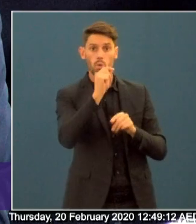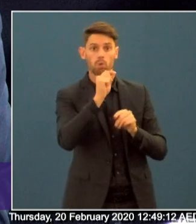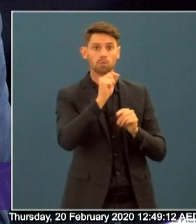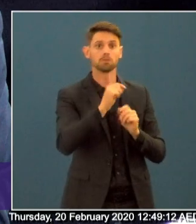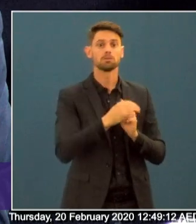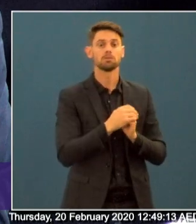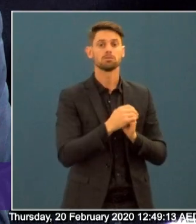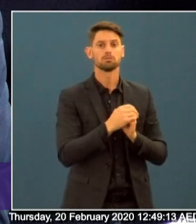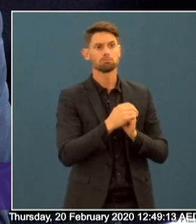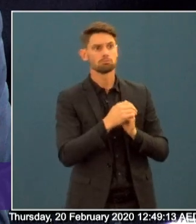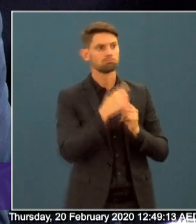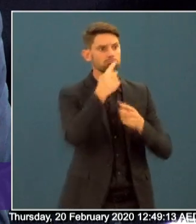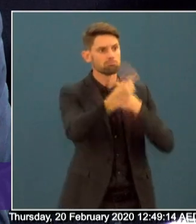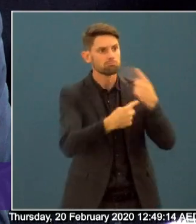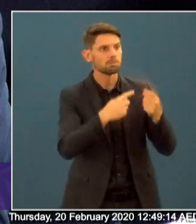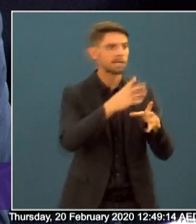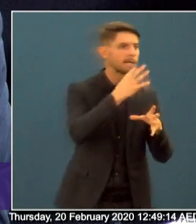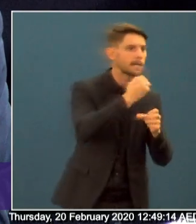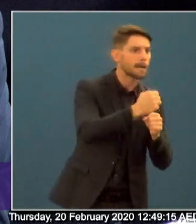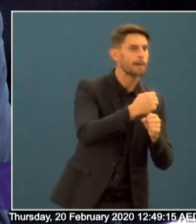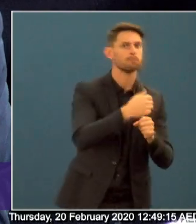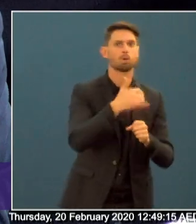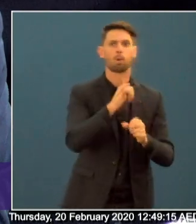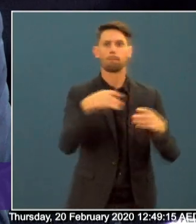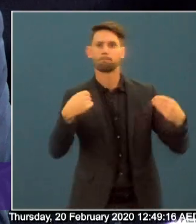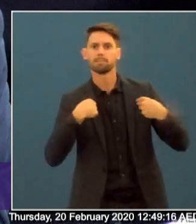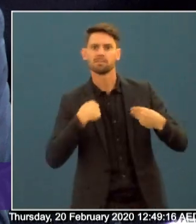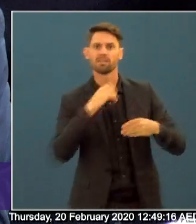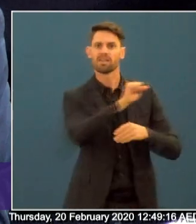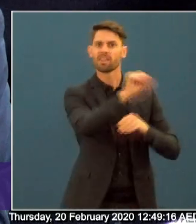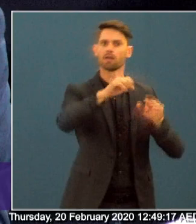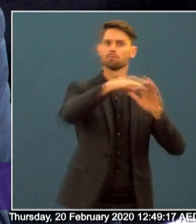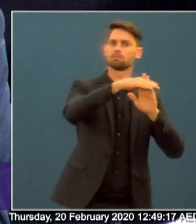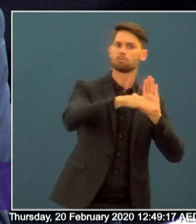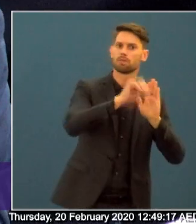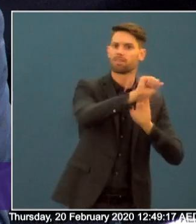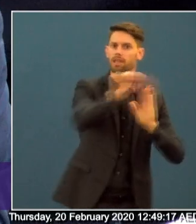into policy and services development and service models. So I think there's — there's certainly scope.